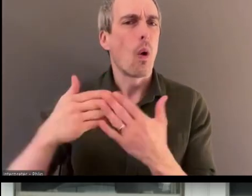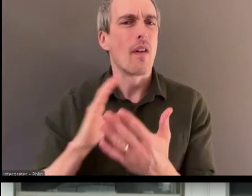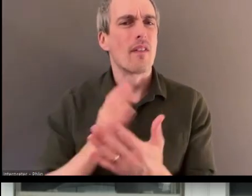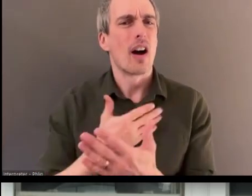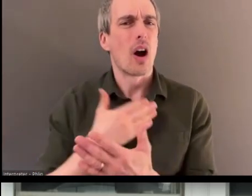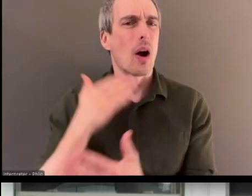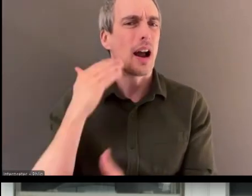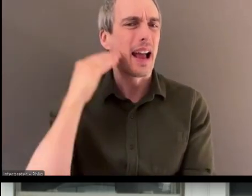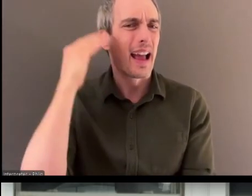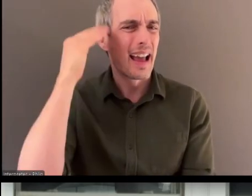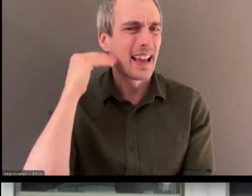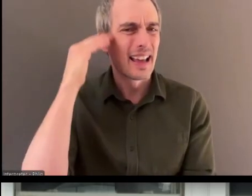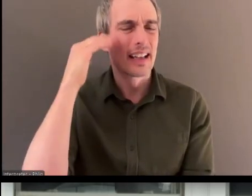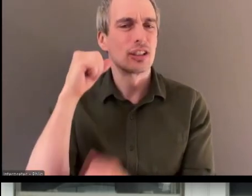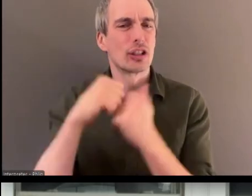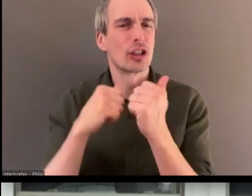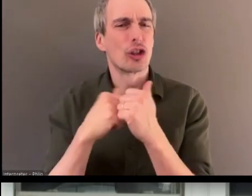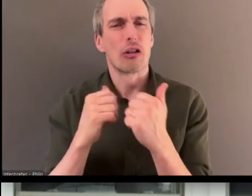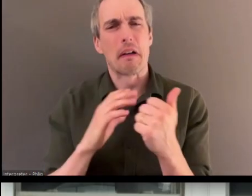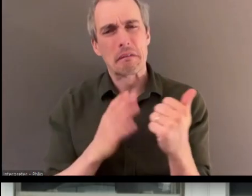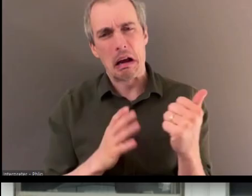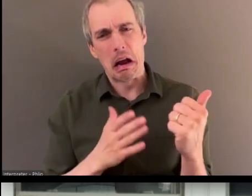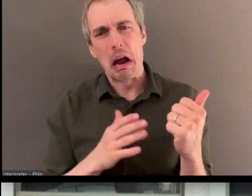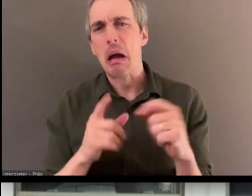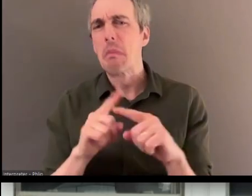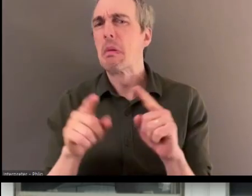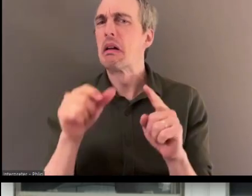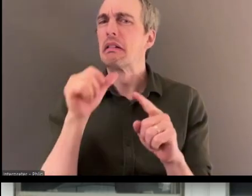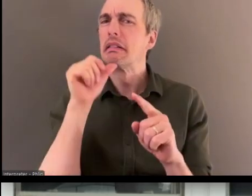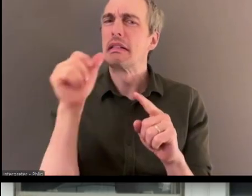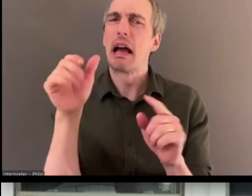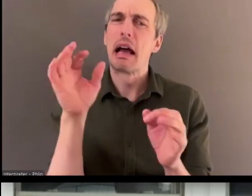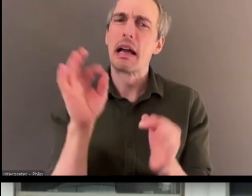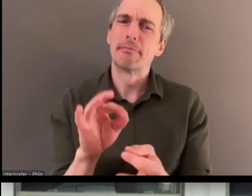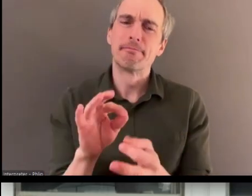We're peeking ahead a little bit. That's just a bug in my system.